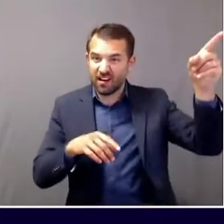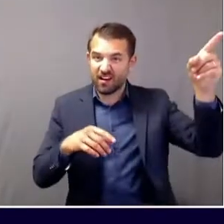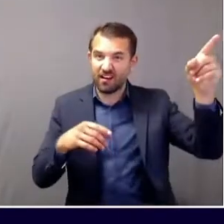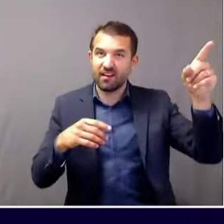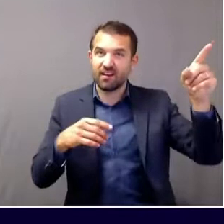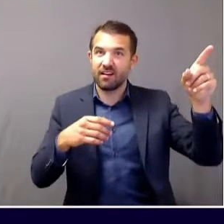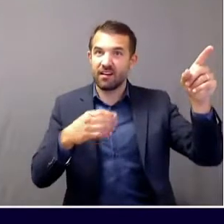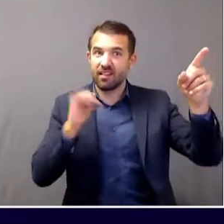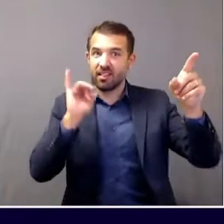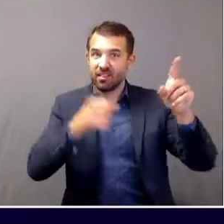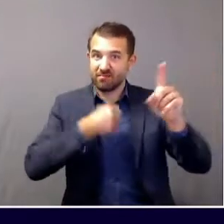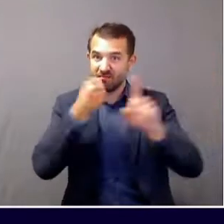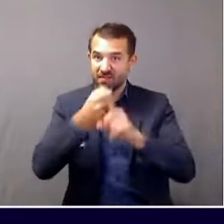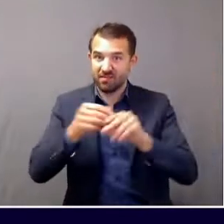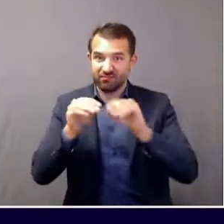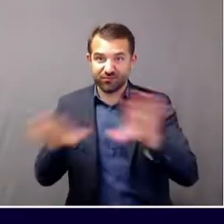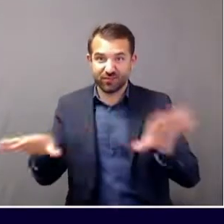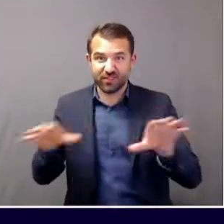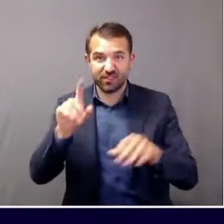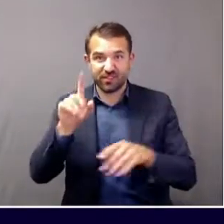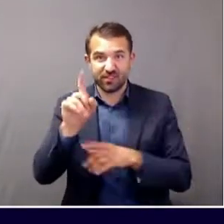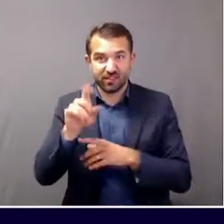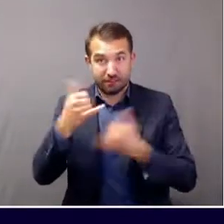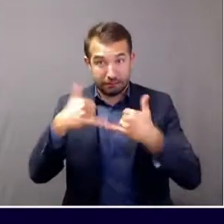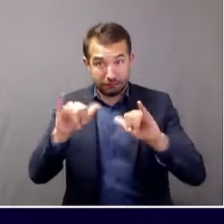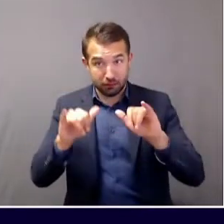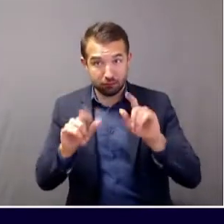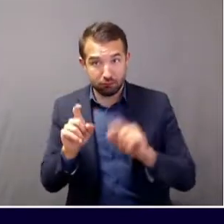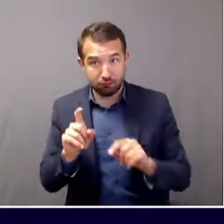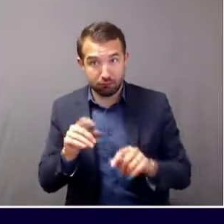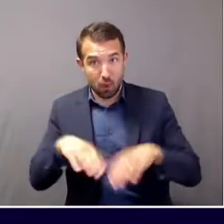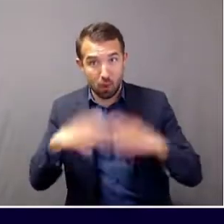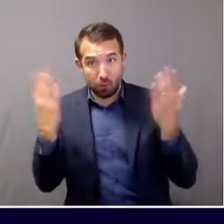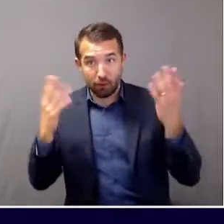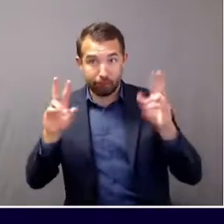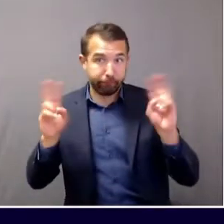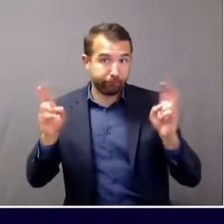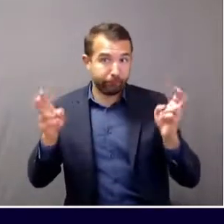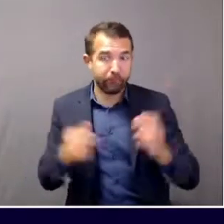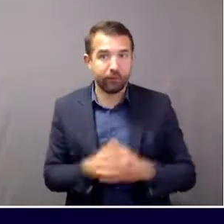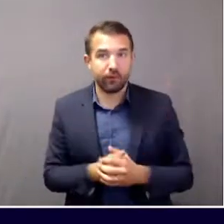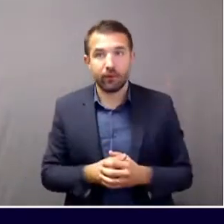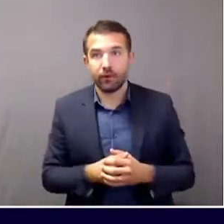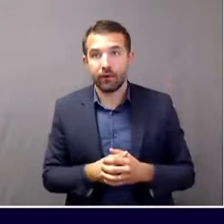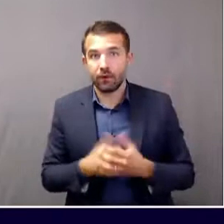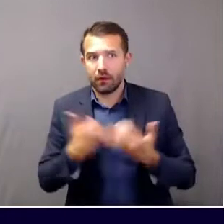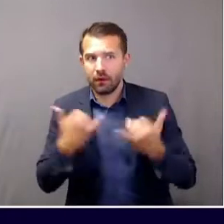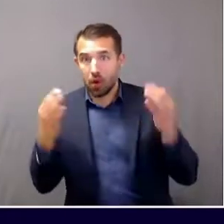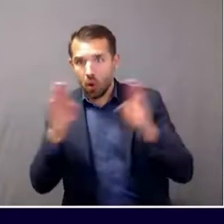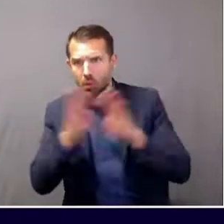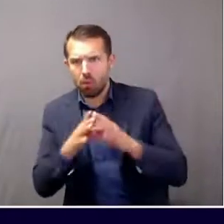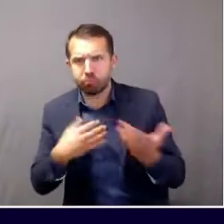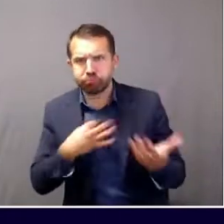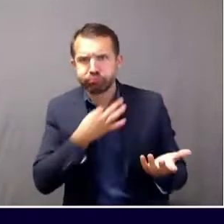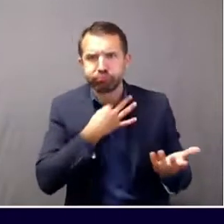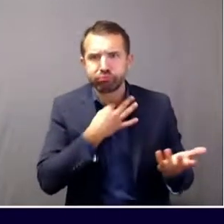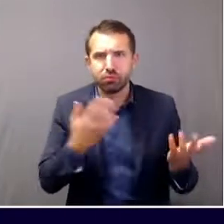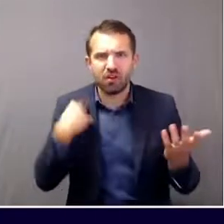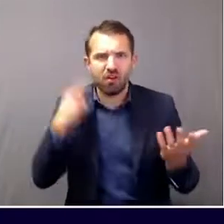still it said the fed still technically considered an and